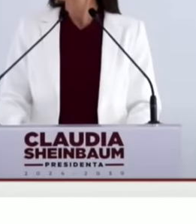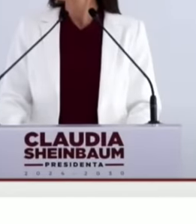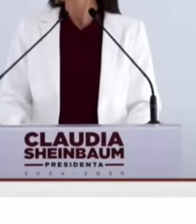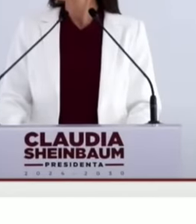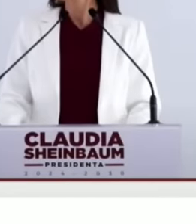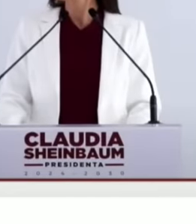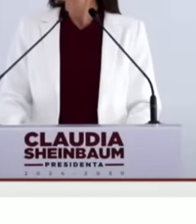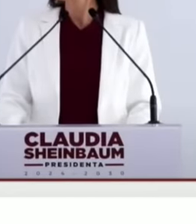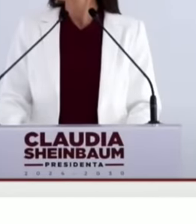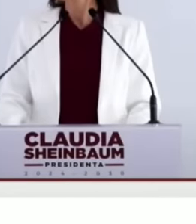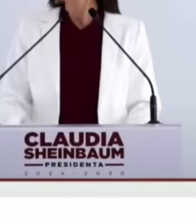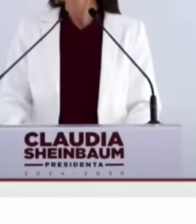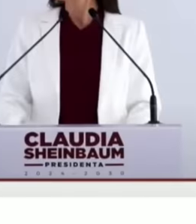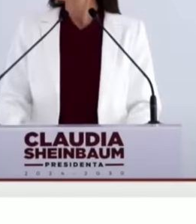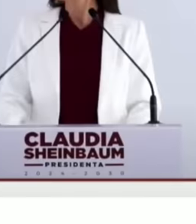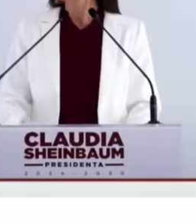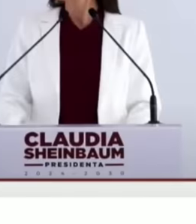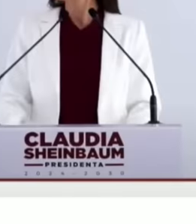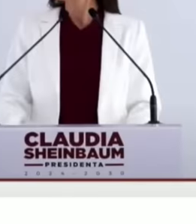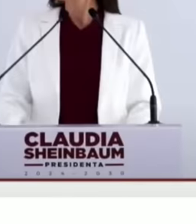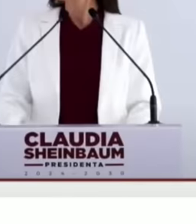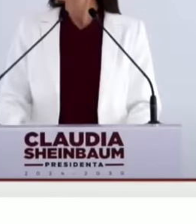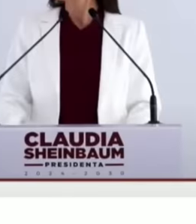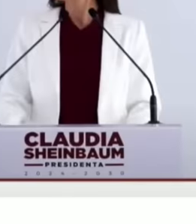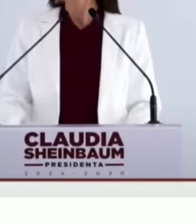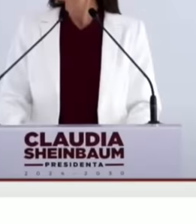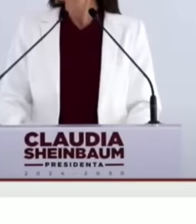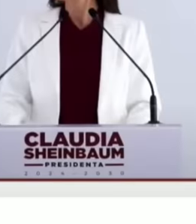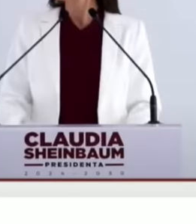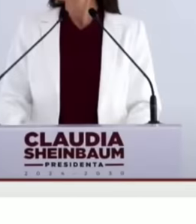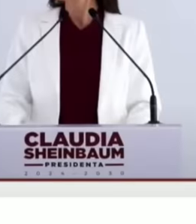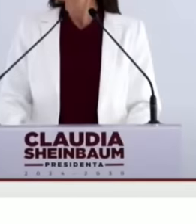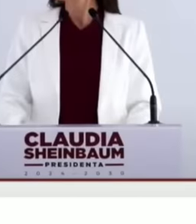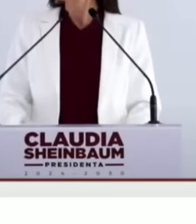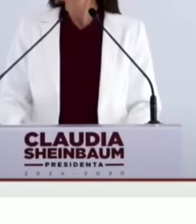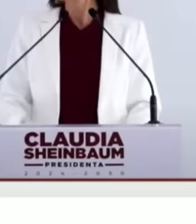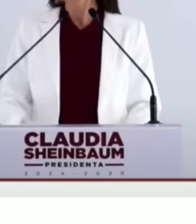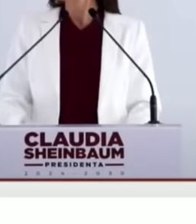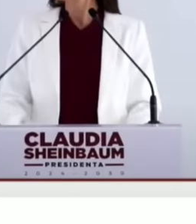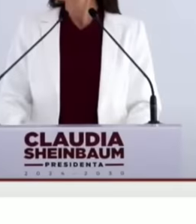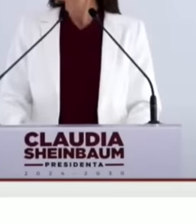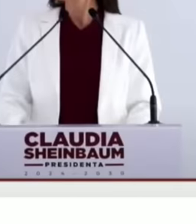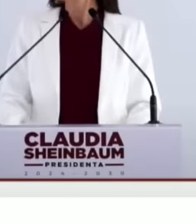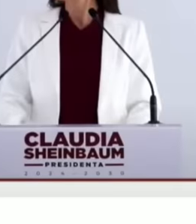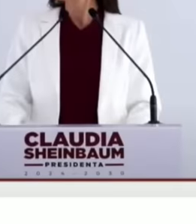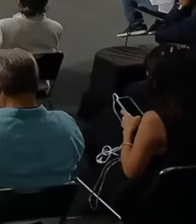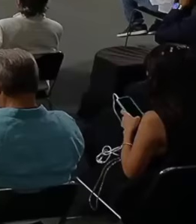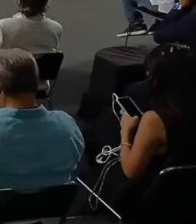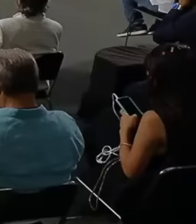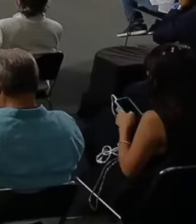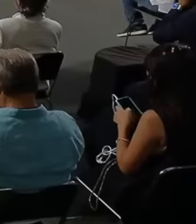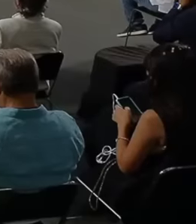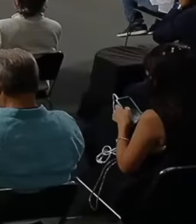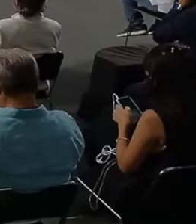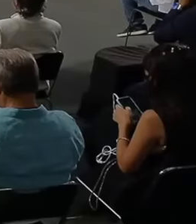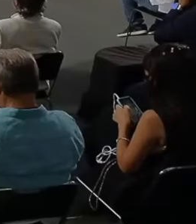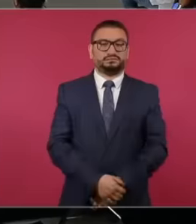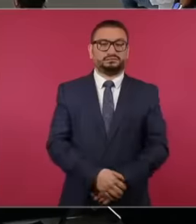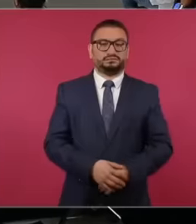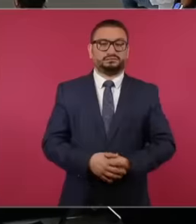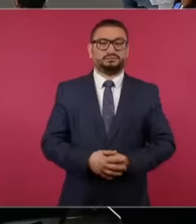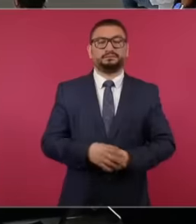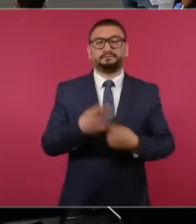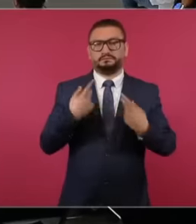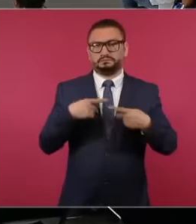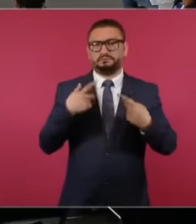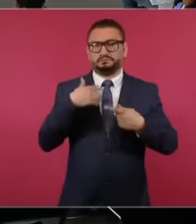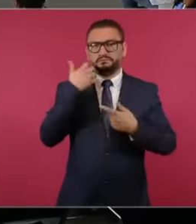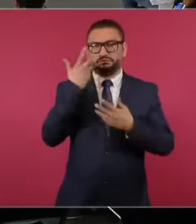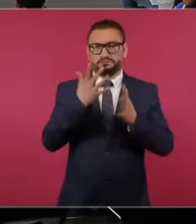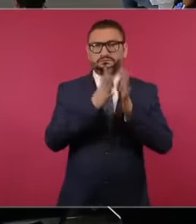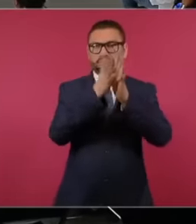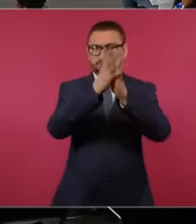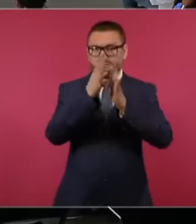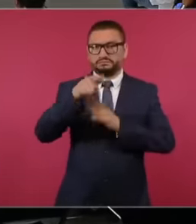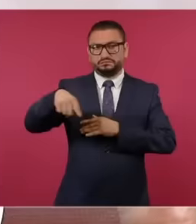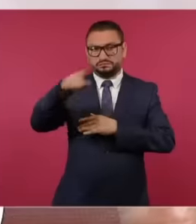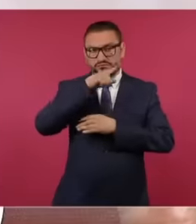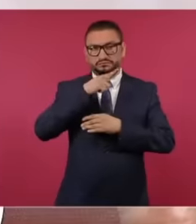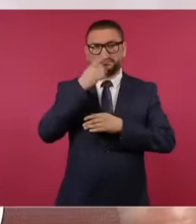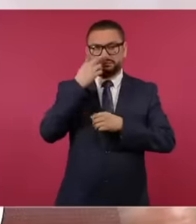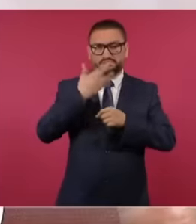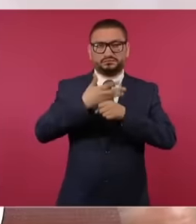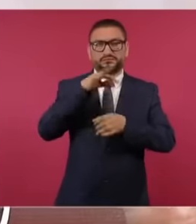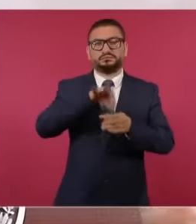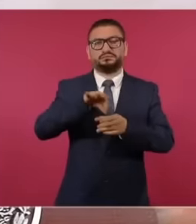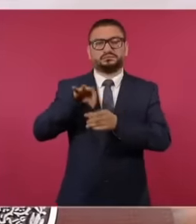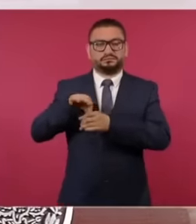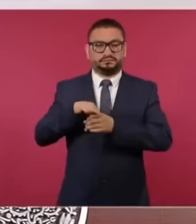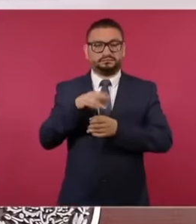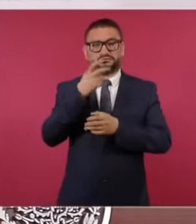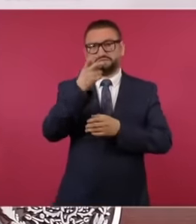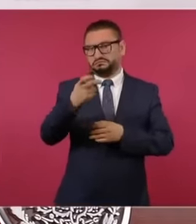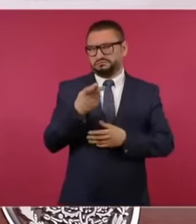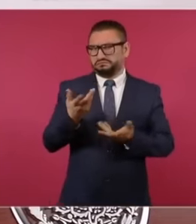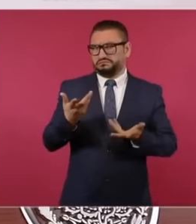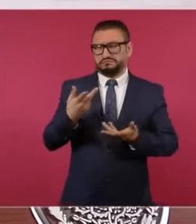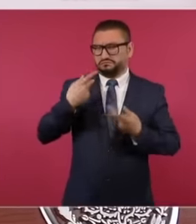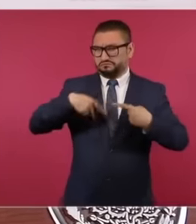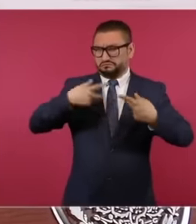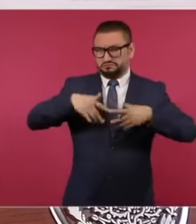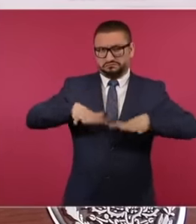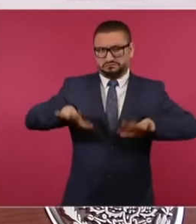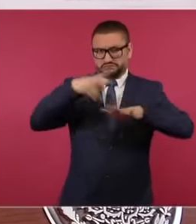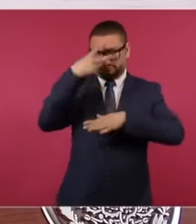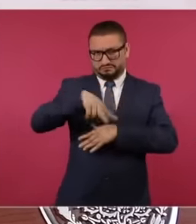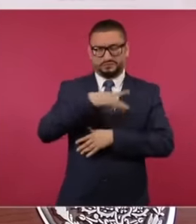how people wants to participate and elect and not. We must be afraid of the people. We have already said it